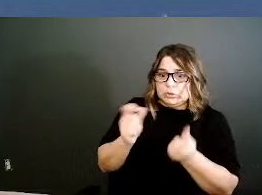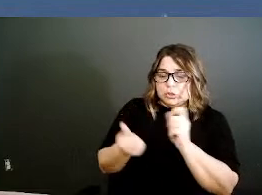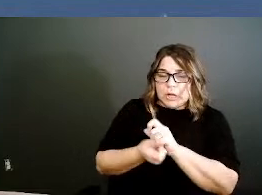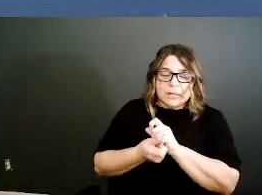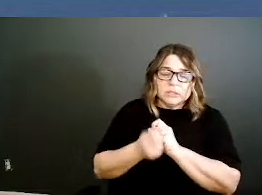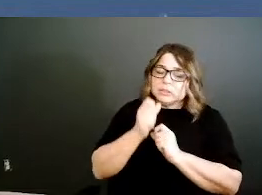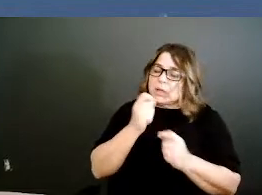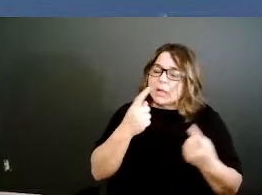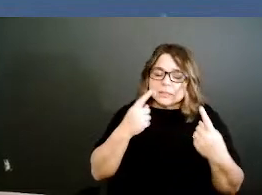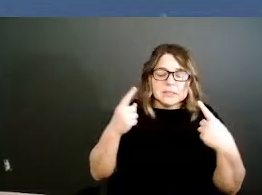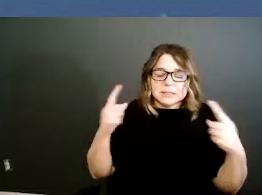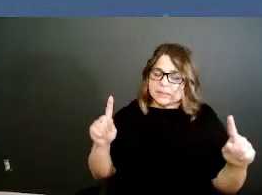THE WAY WAS NOT FOR AN INCREASE IN POLICING.